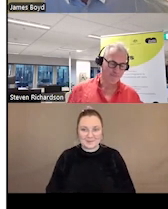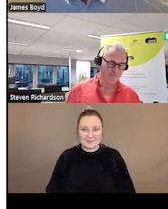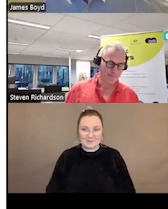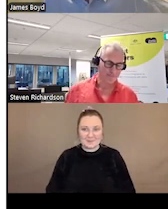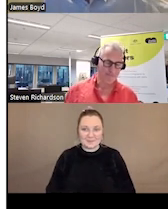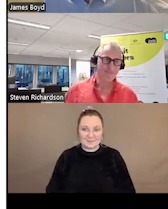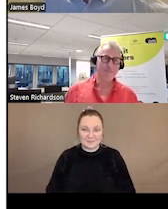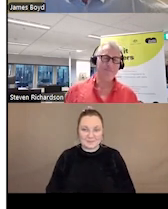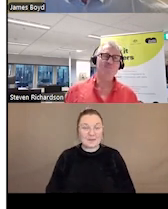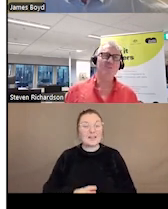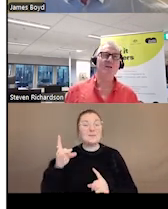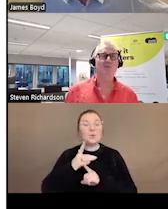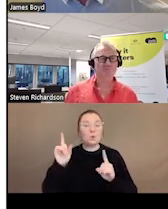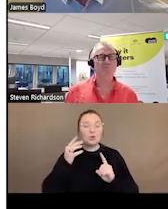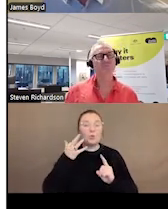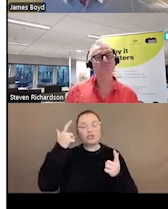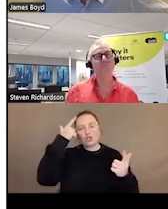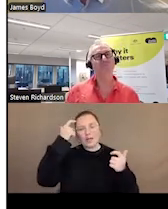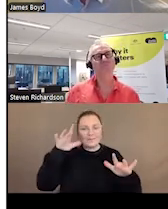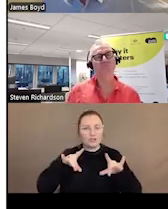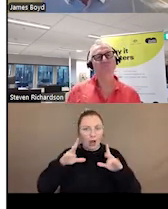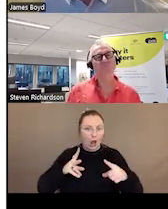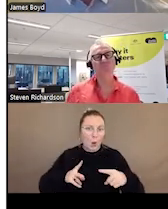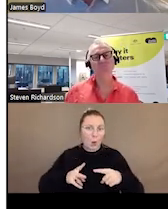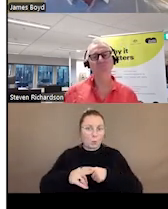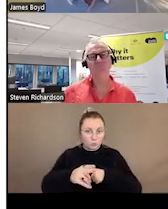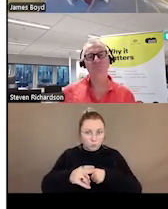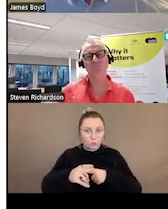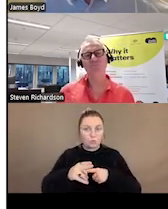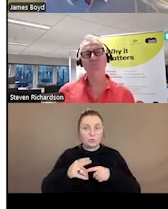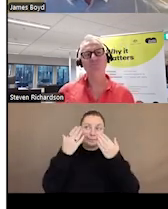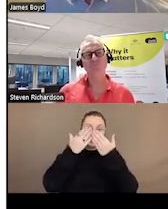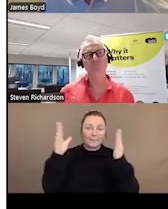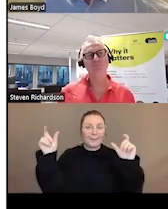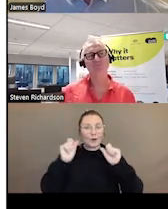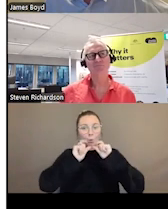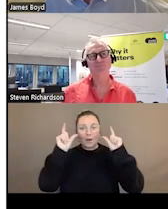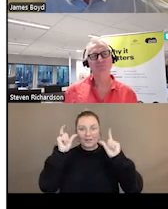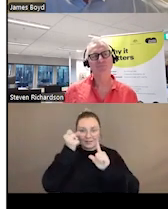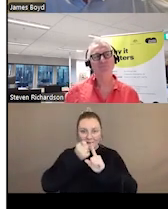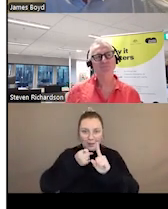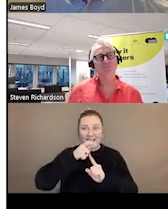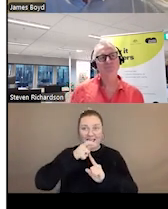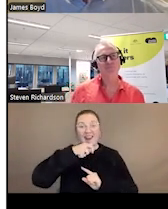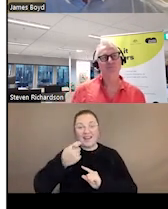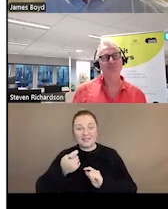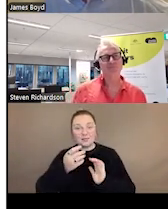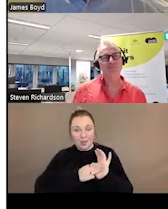Importantly, when Creative Australia launches a public awareness campaign next month in August,